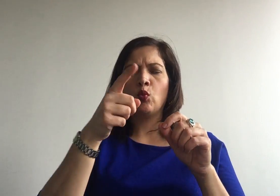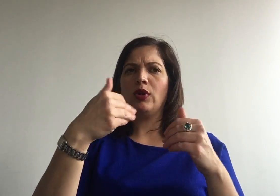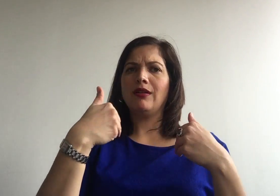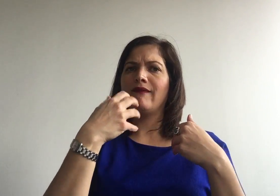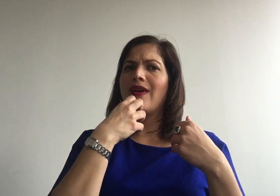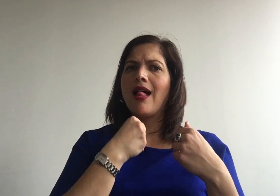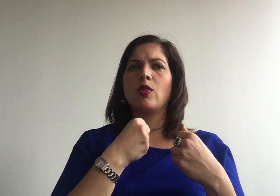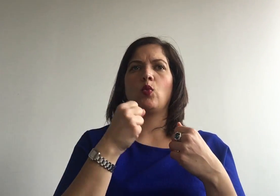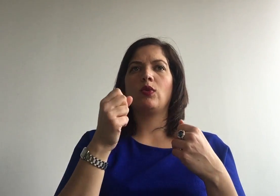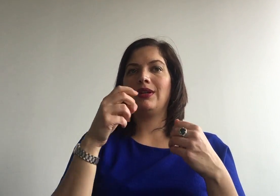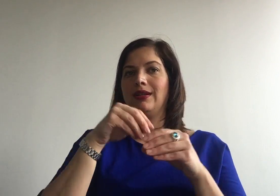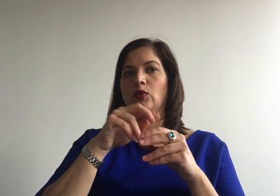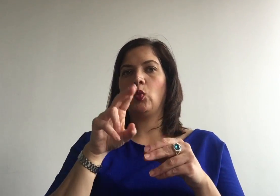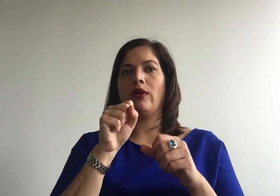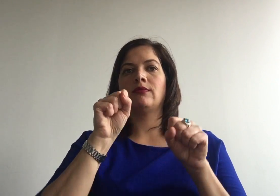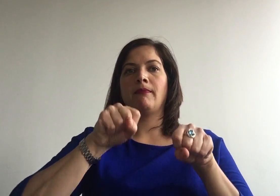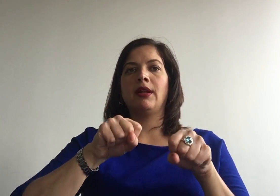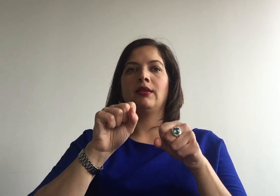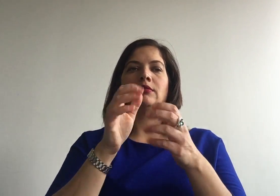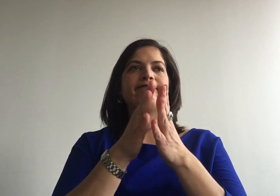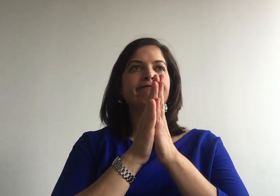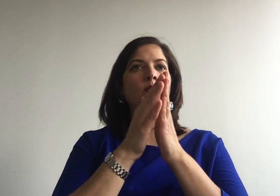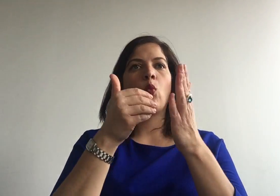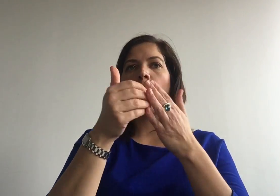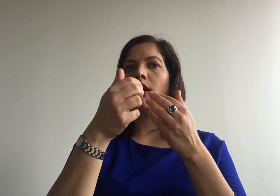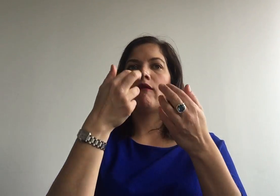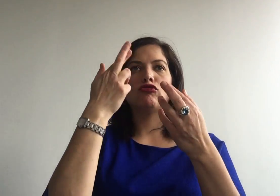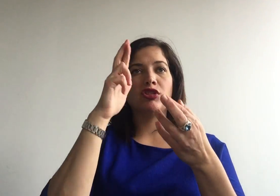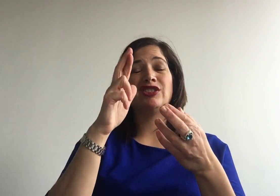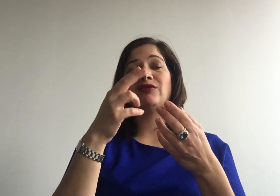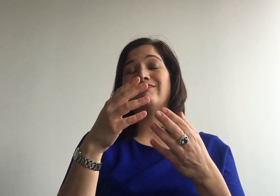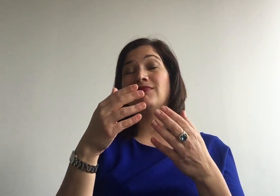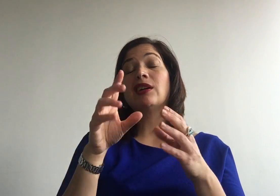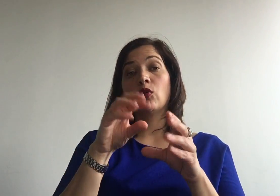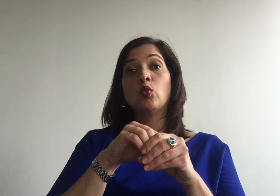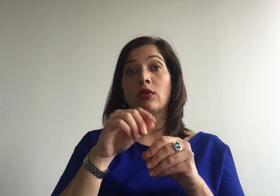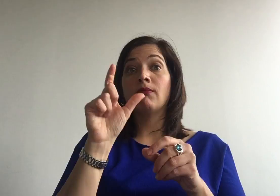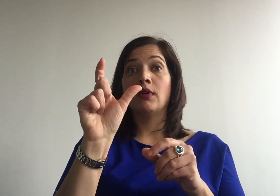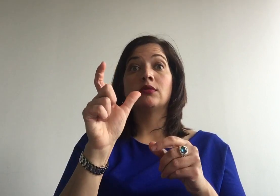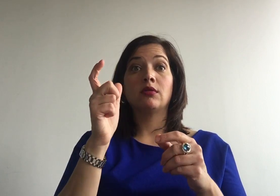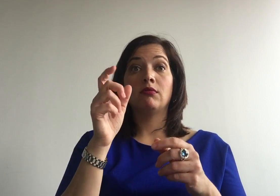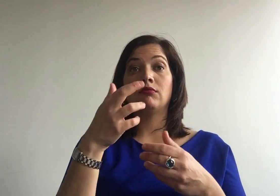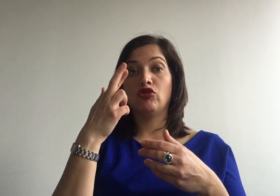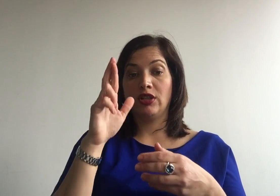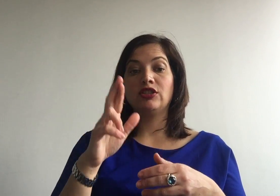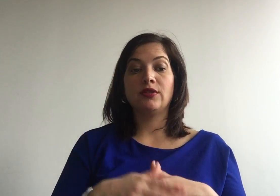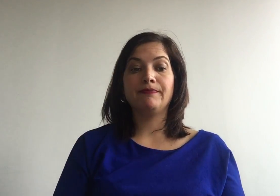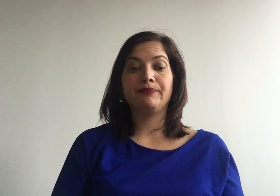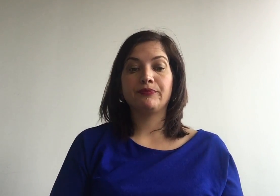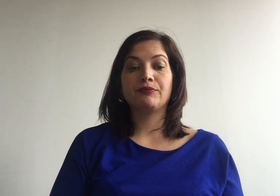The U.S. values the ability to observe your religion of choice, and that includes the Muslim religion.